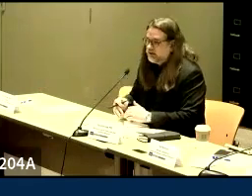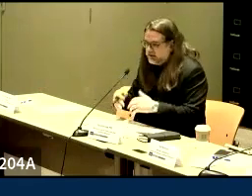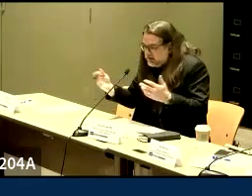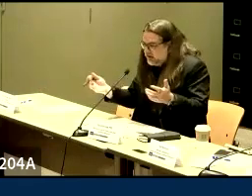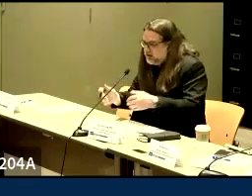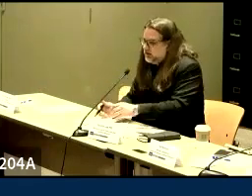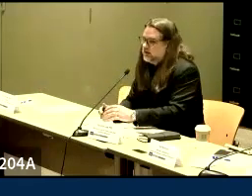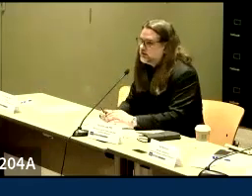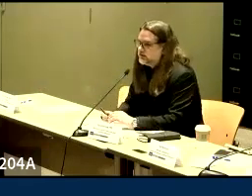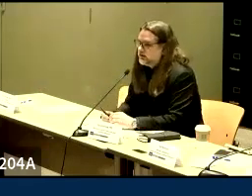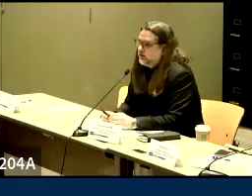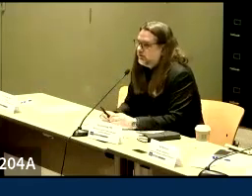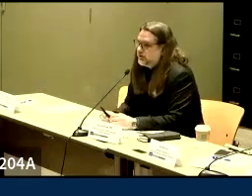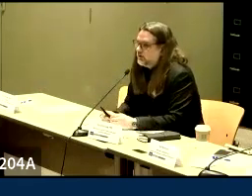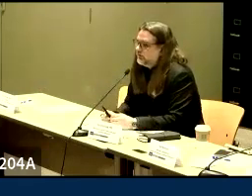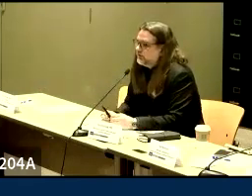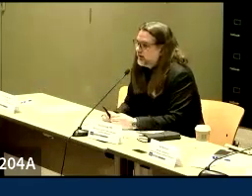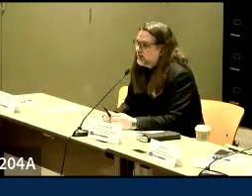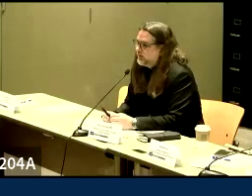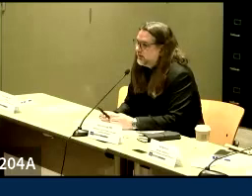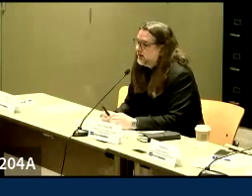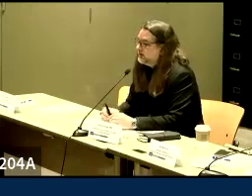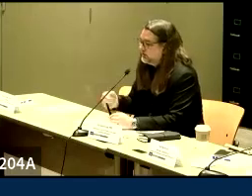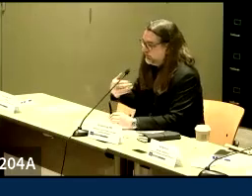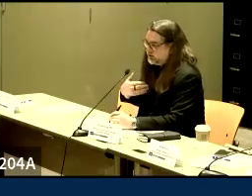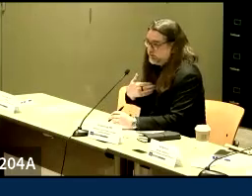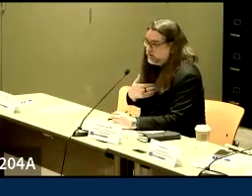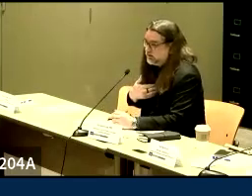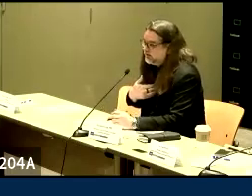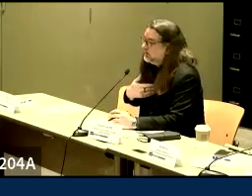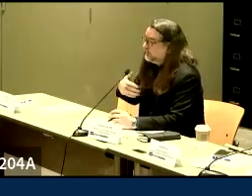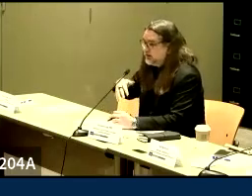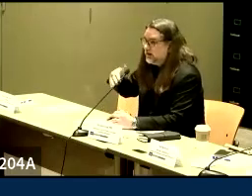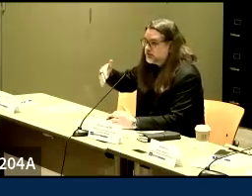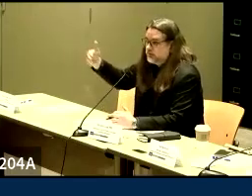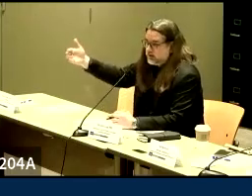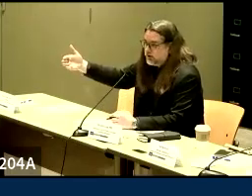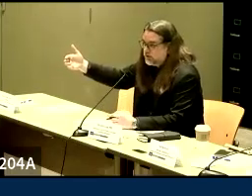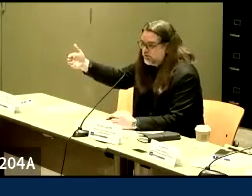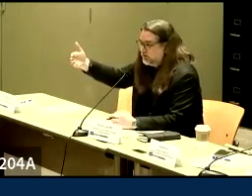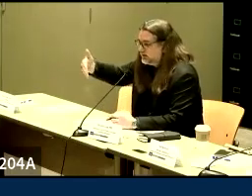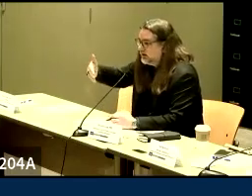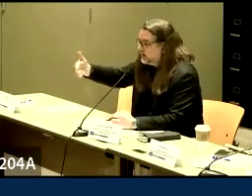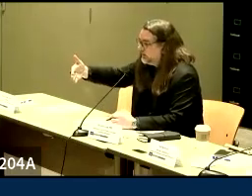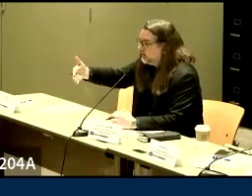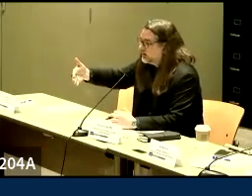And in addition, it's like, over the pandemic, myGP, he actually retired at the end of the pandemic.